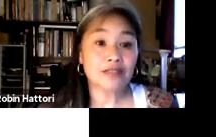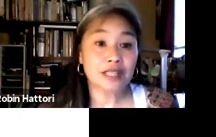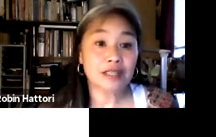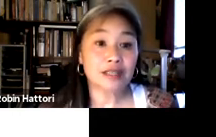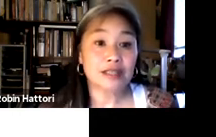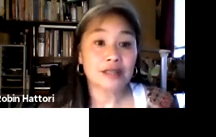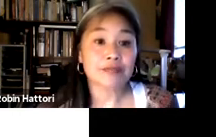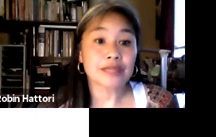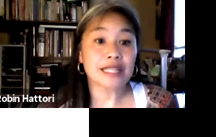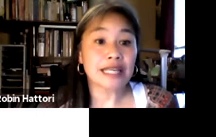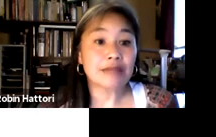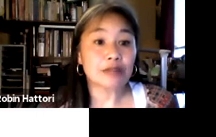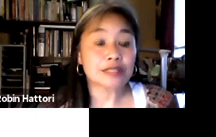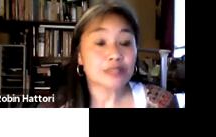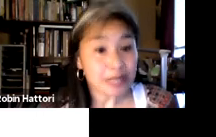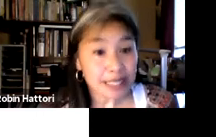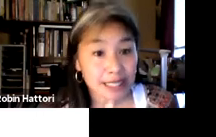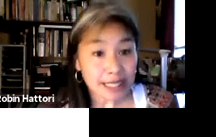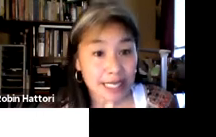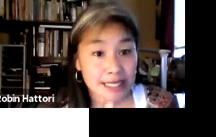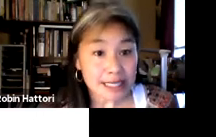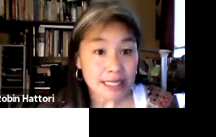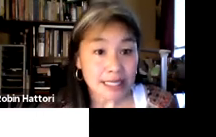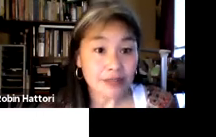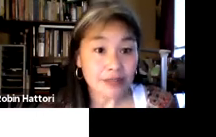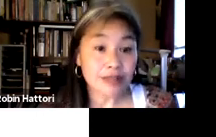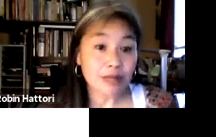Japanese American community activities, got involved in